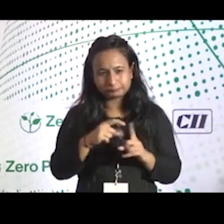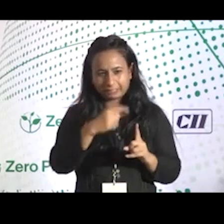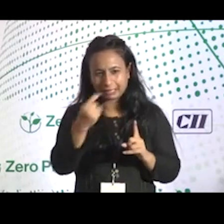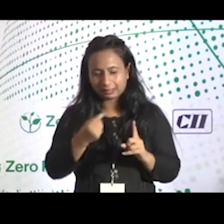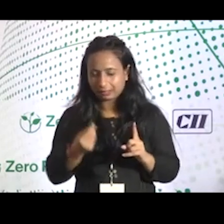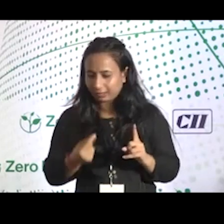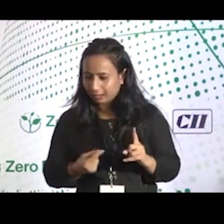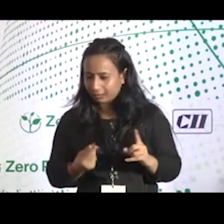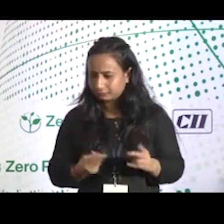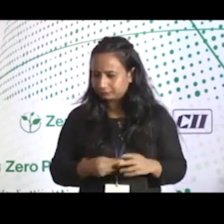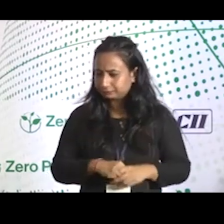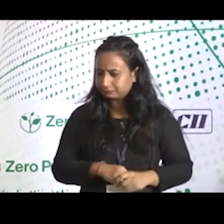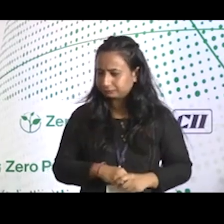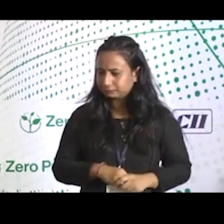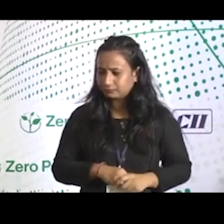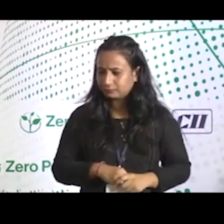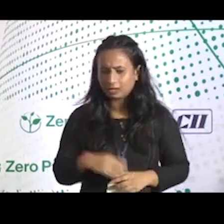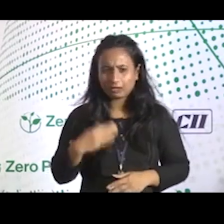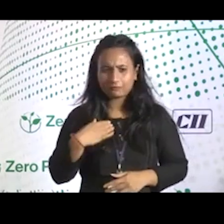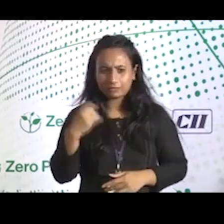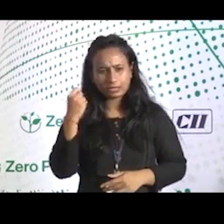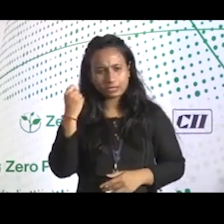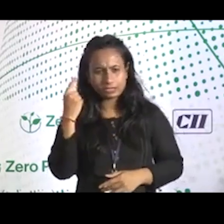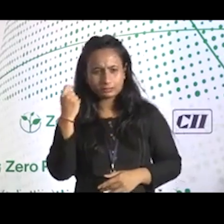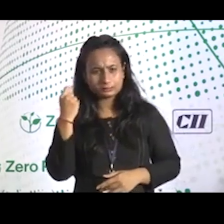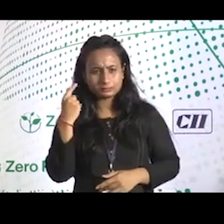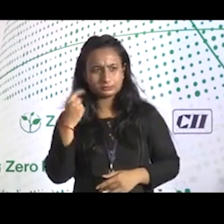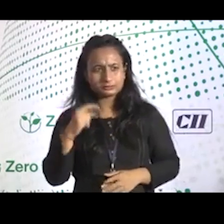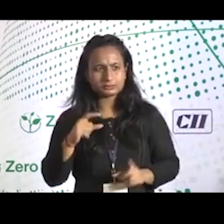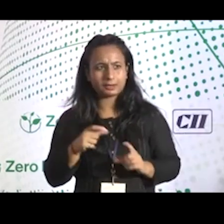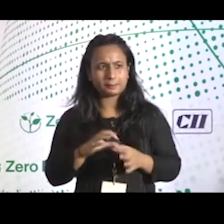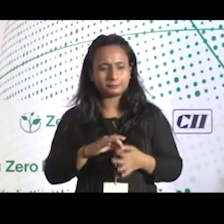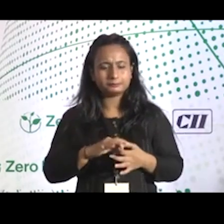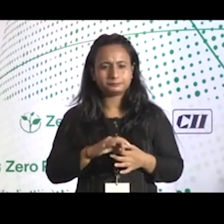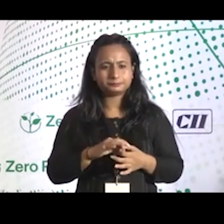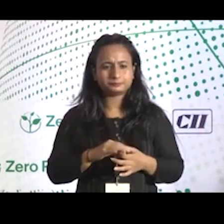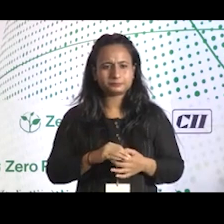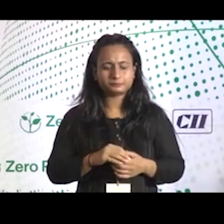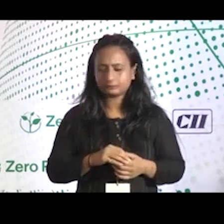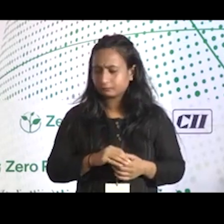But we also understand that there is some kind of a gestation period